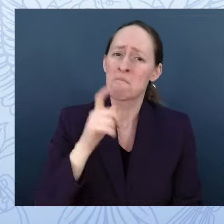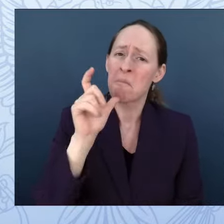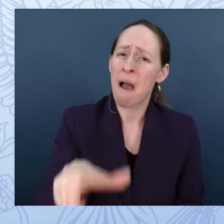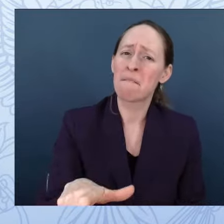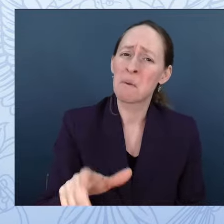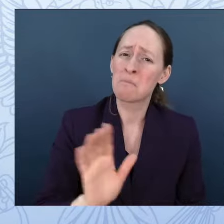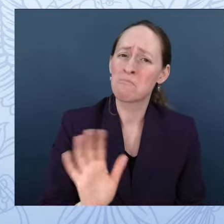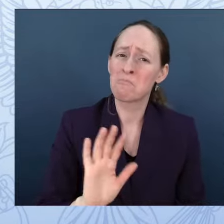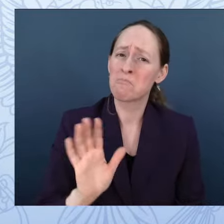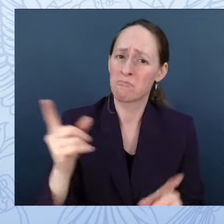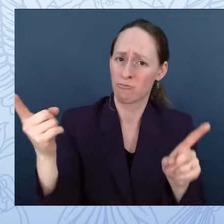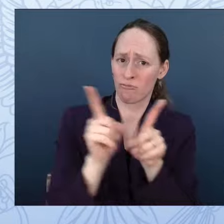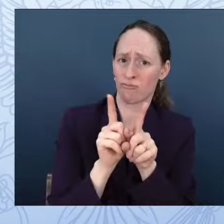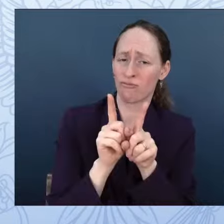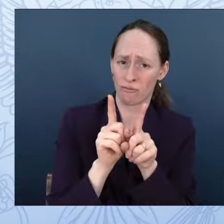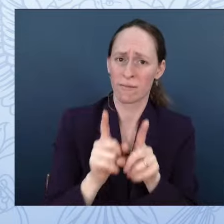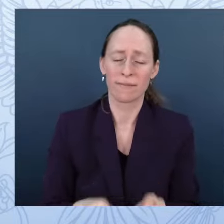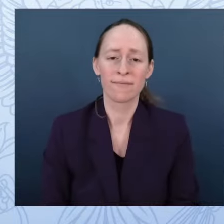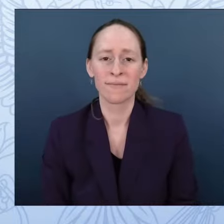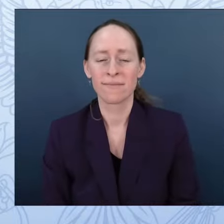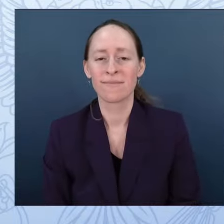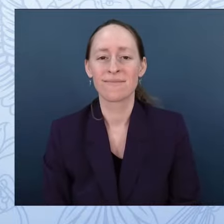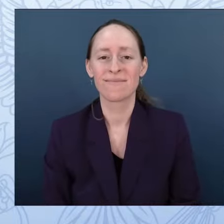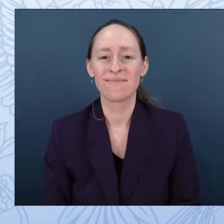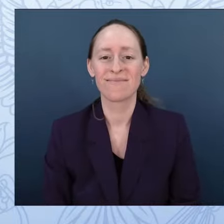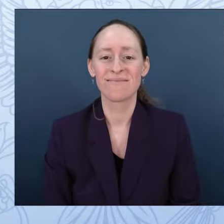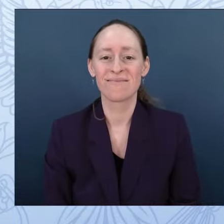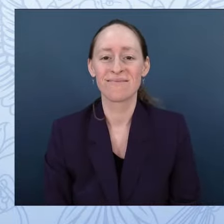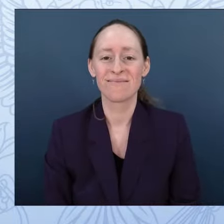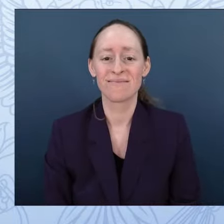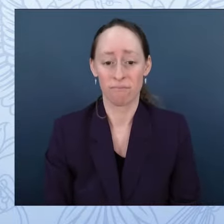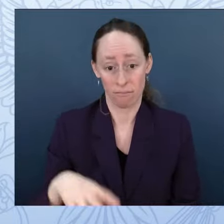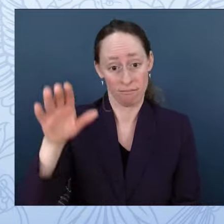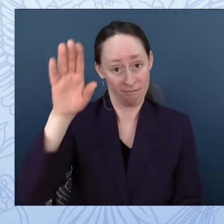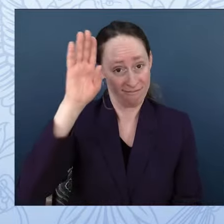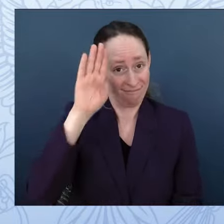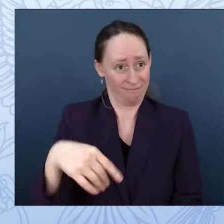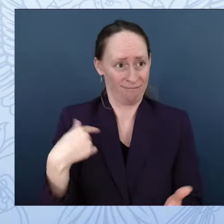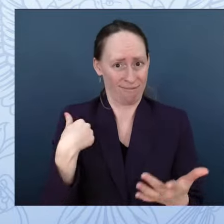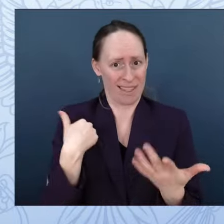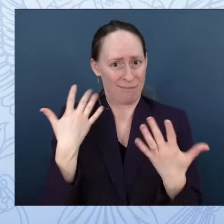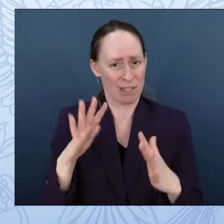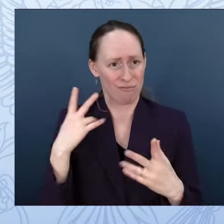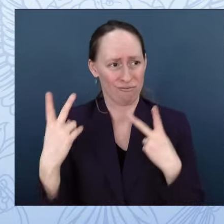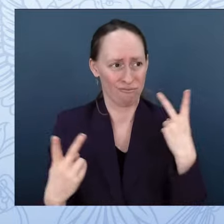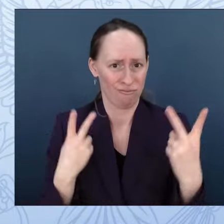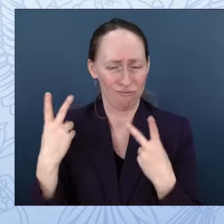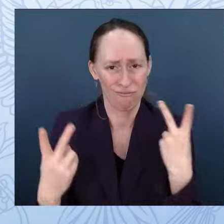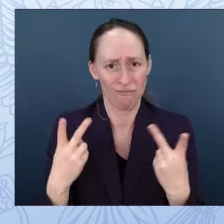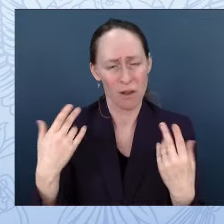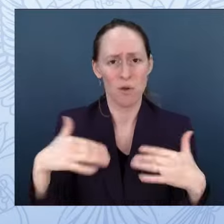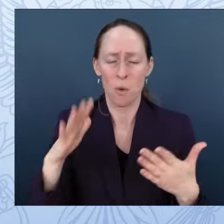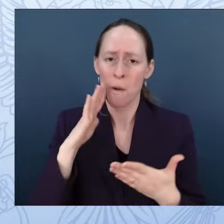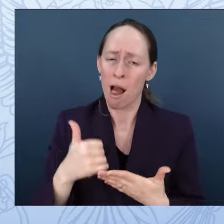it makes all the difference. So thank you. Danielle. Danielle Carnival: Thanks, Dr. Biden. I'm Danielle Carnival,